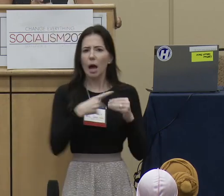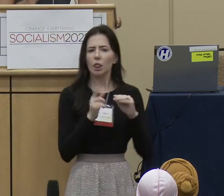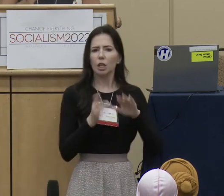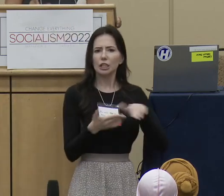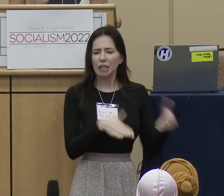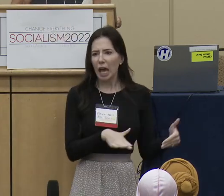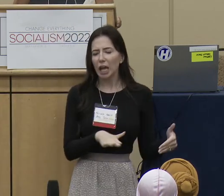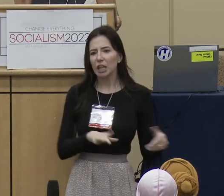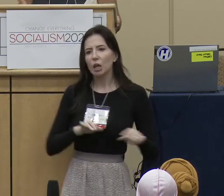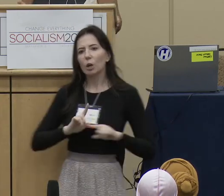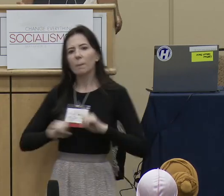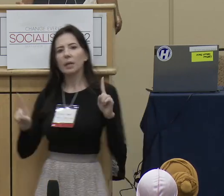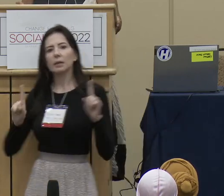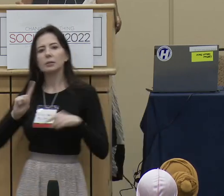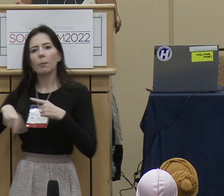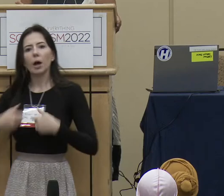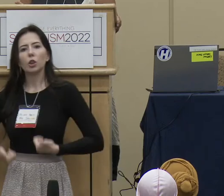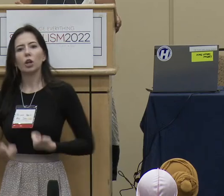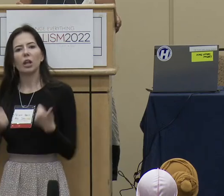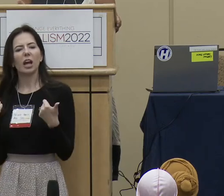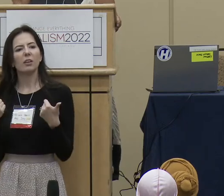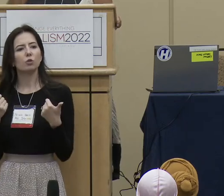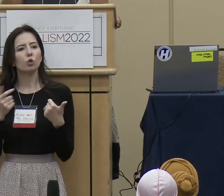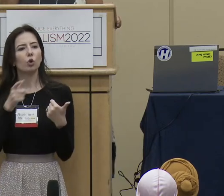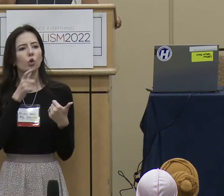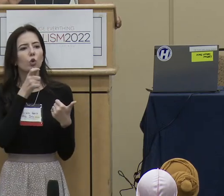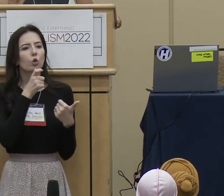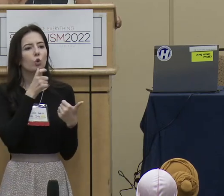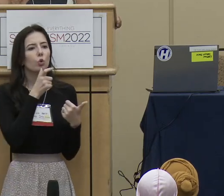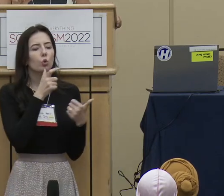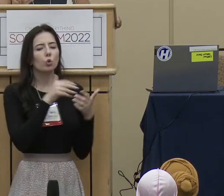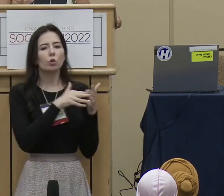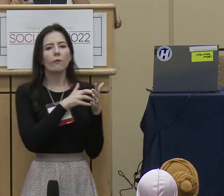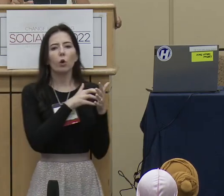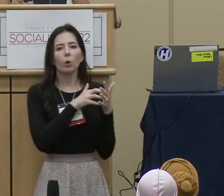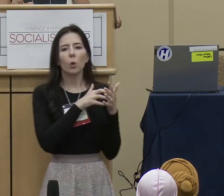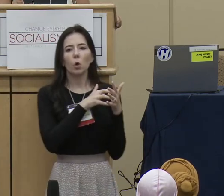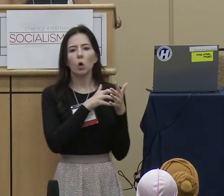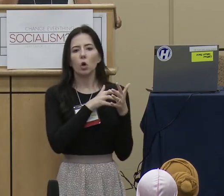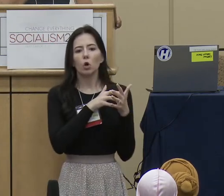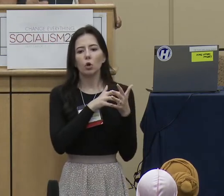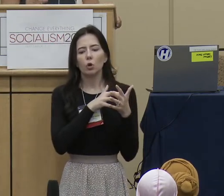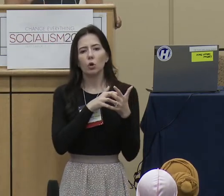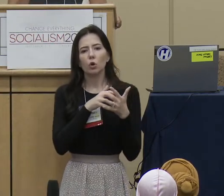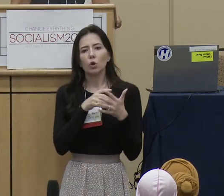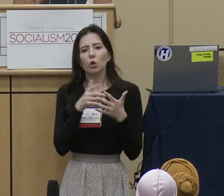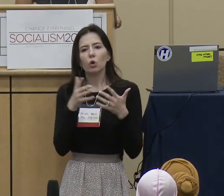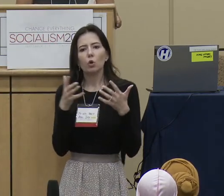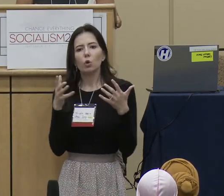Death. It's about their lives. What lives are vulnerable? What